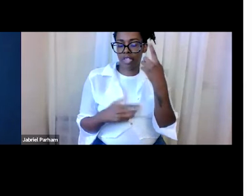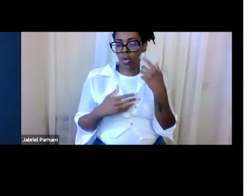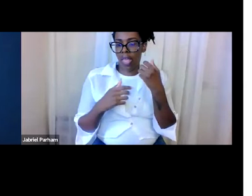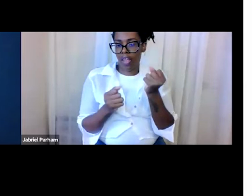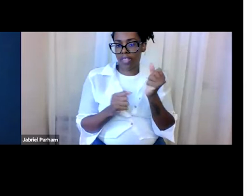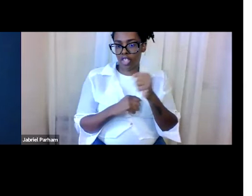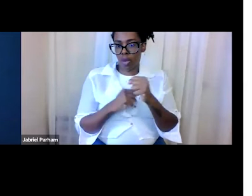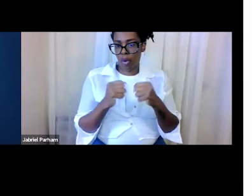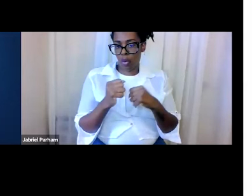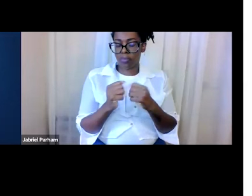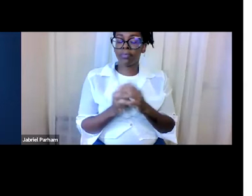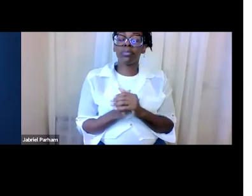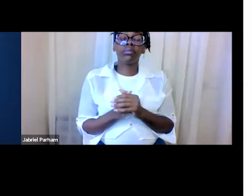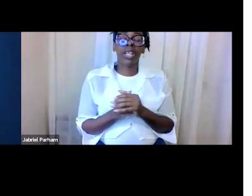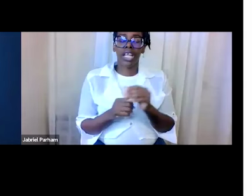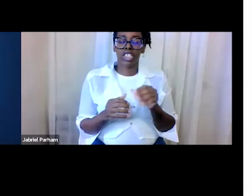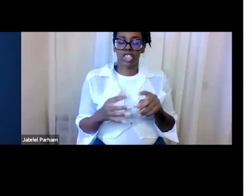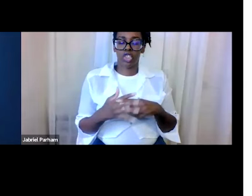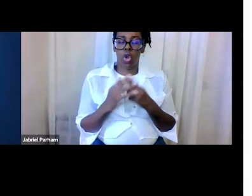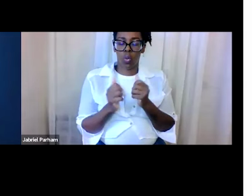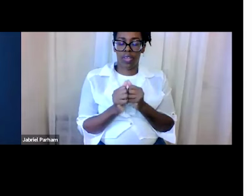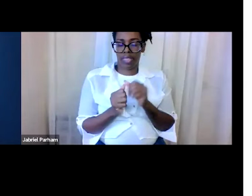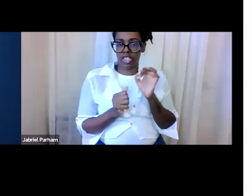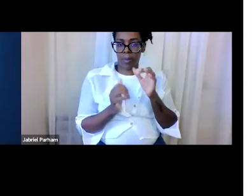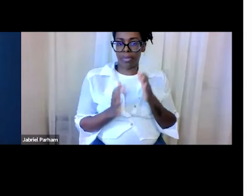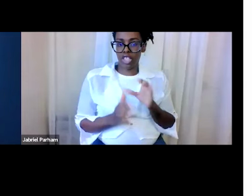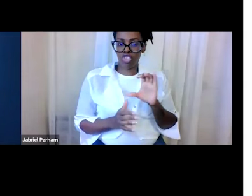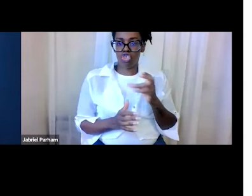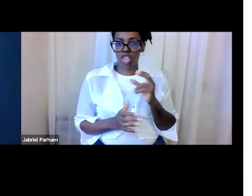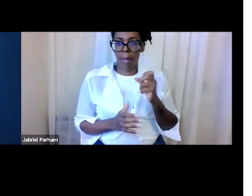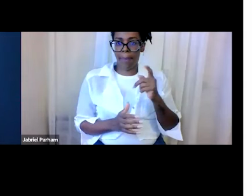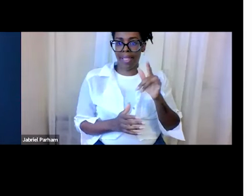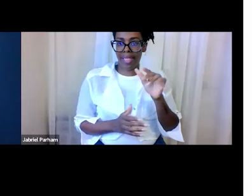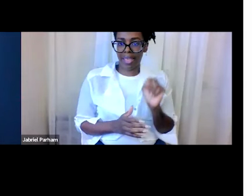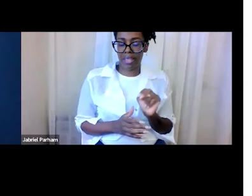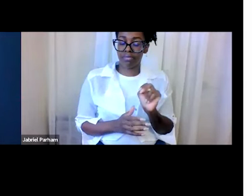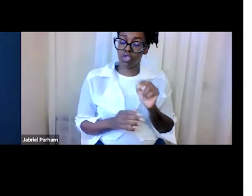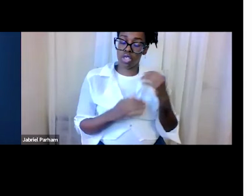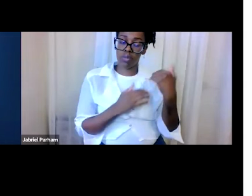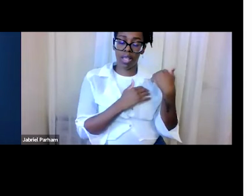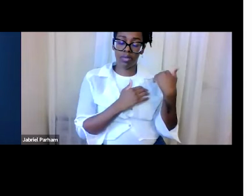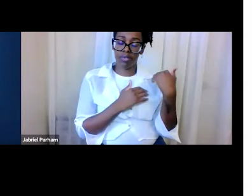I started with the chaplains. So military chaplains are responsible for tending to the spiritual and moral wellbeing